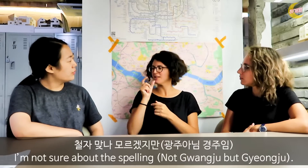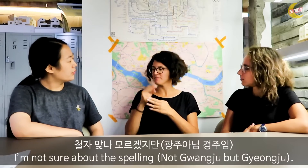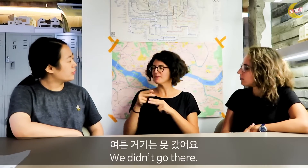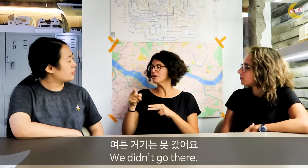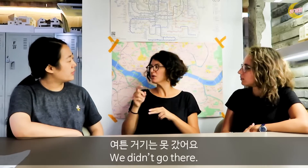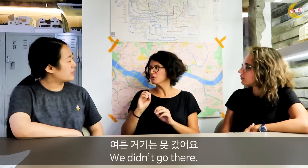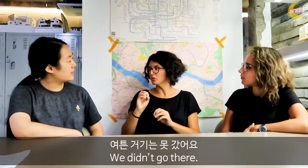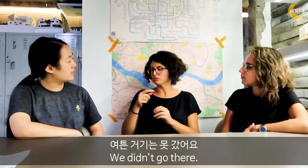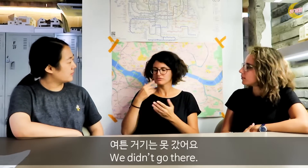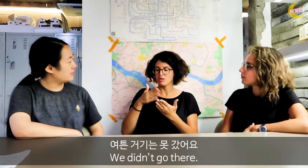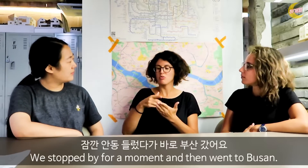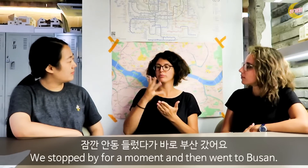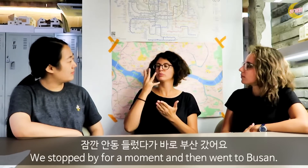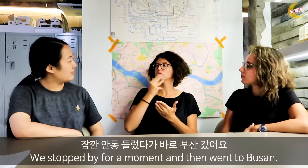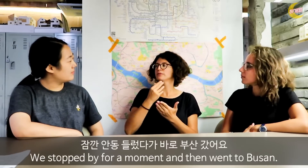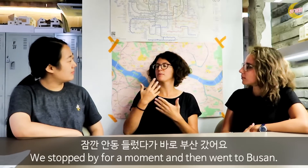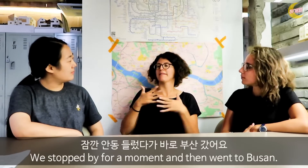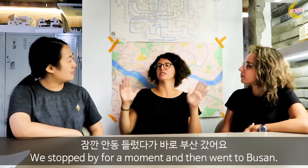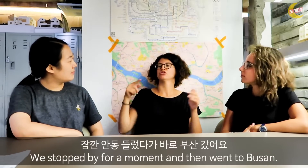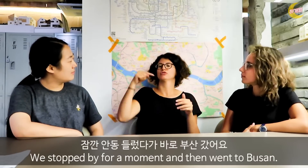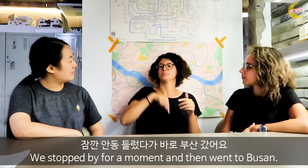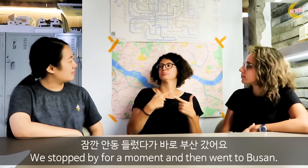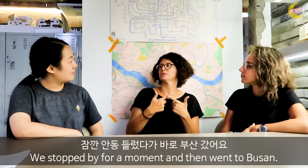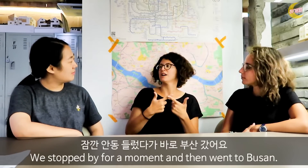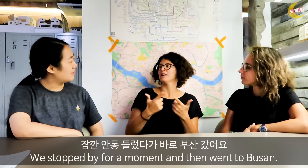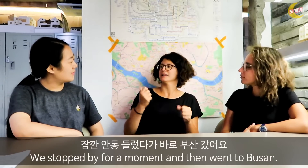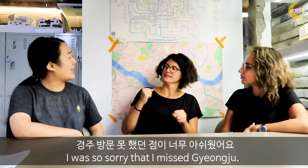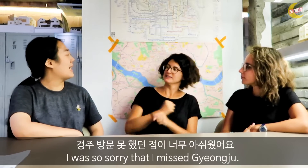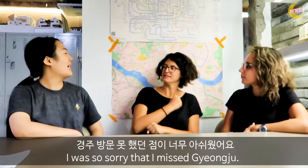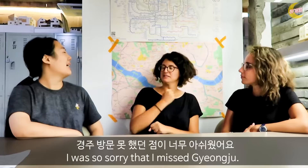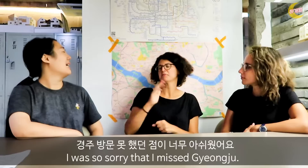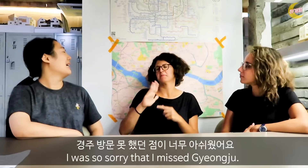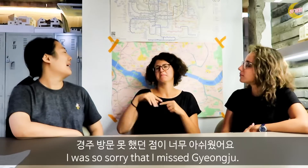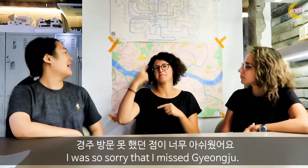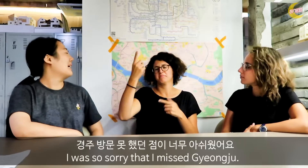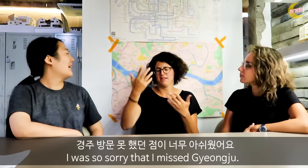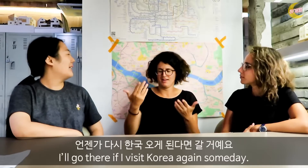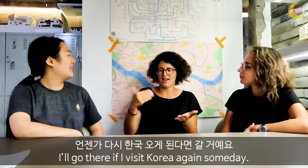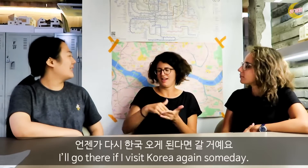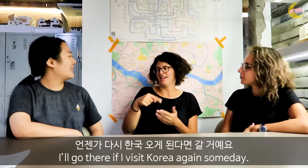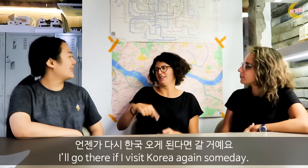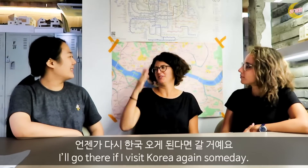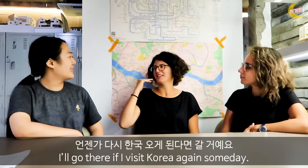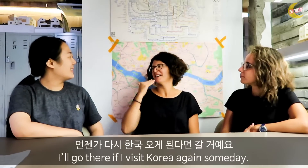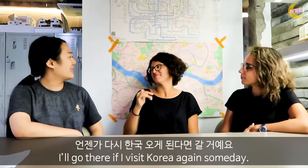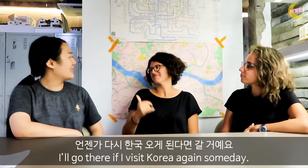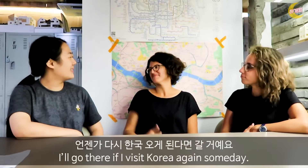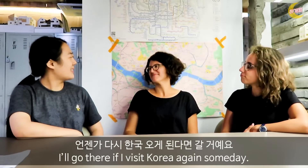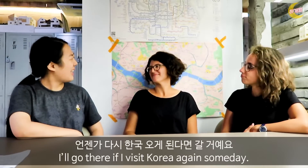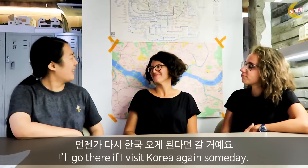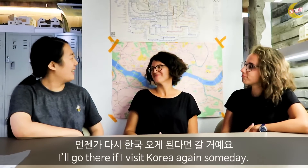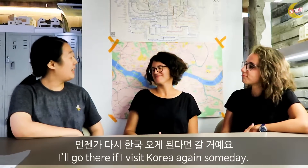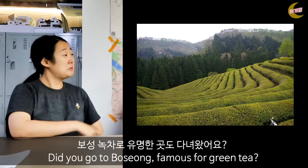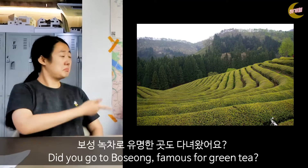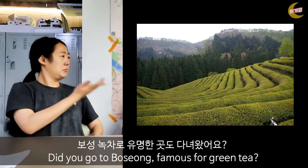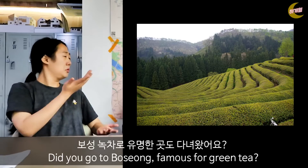We didn’t go there. We stopped by for a moment and then went to Busan. I was so sorry that I missed Gyeongju. I’ll go there if I visit Korea again someday.